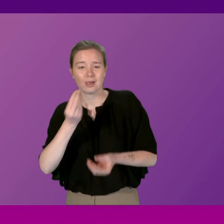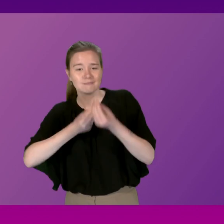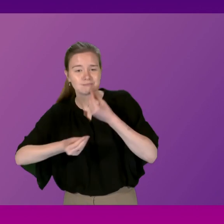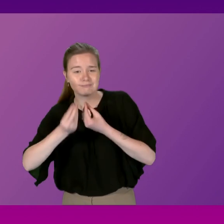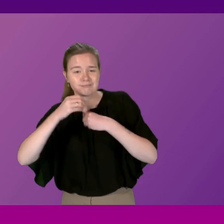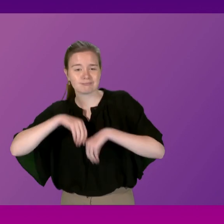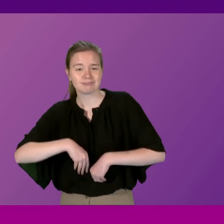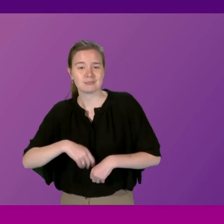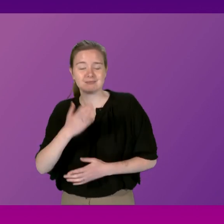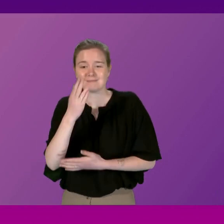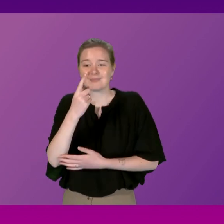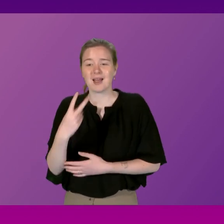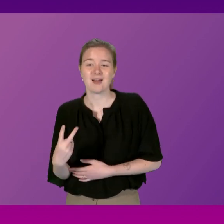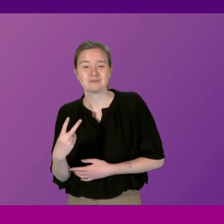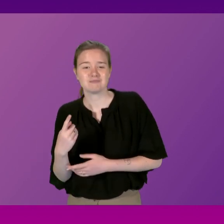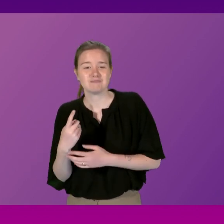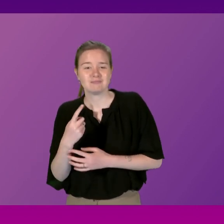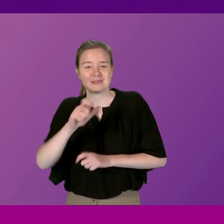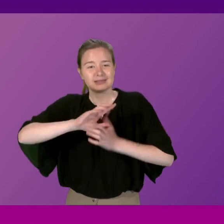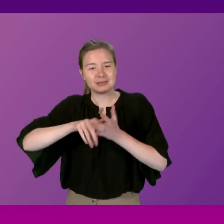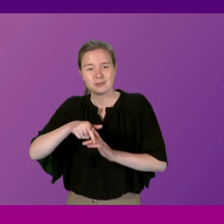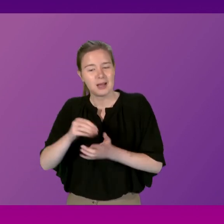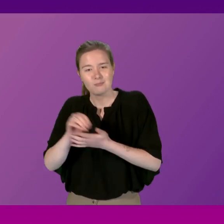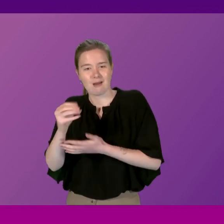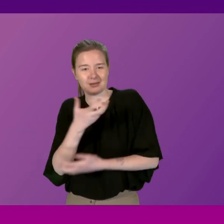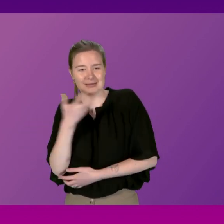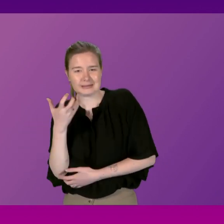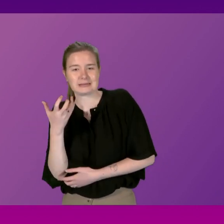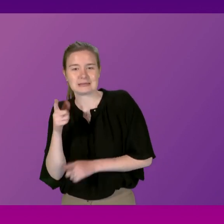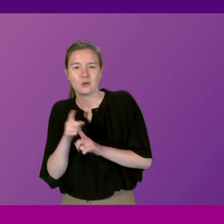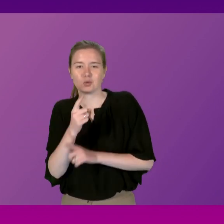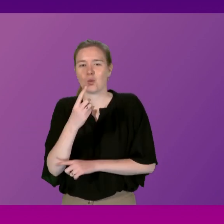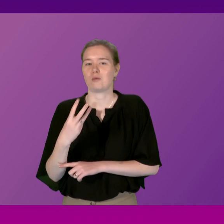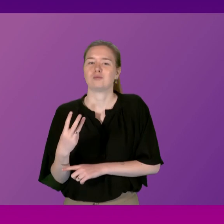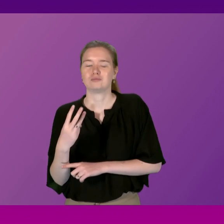Half of disabled people cannot afford their heating, and three quarters of households